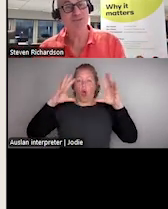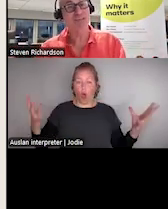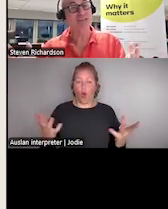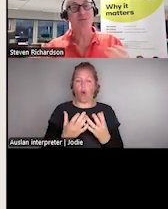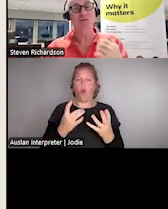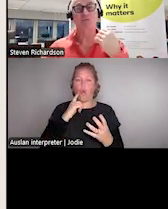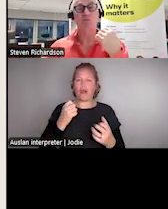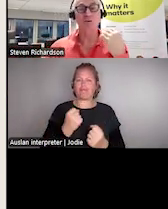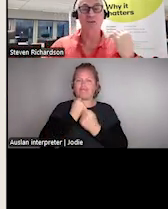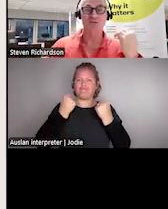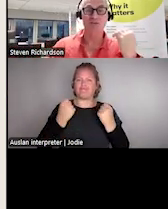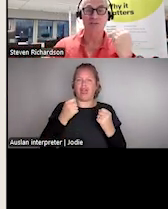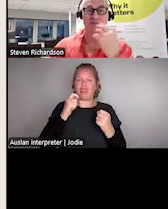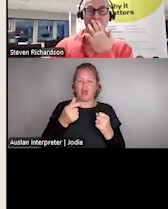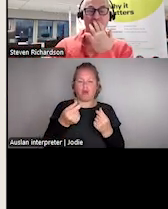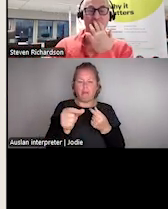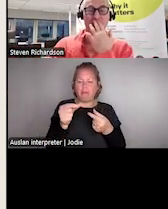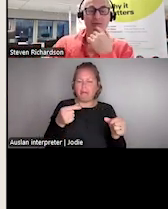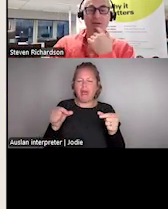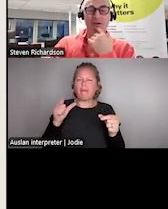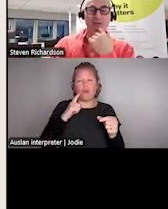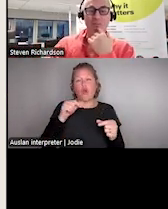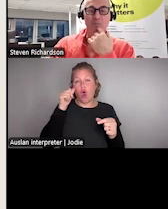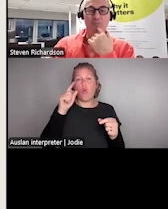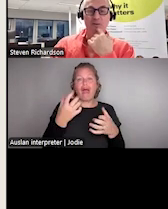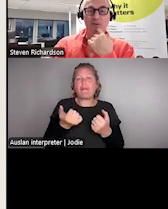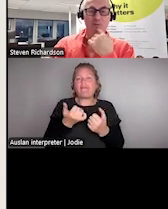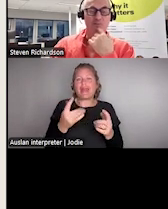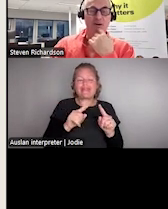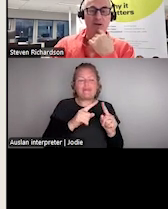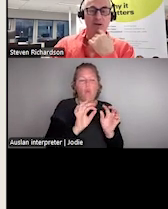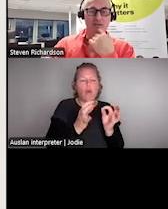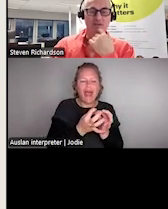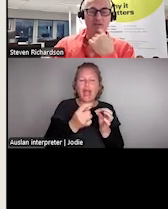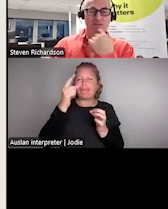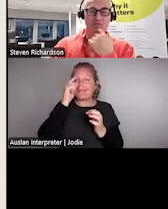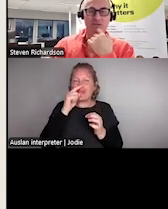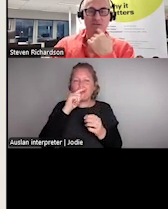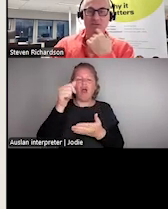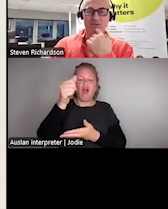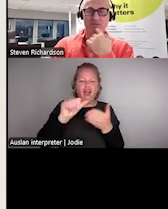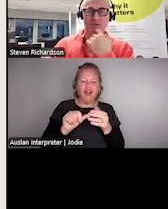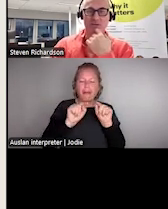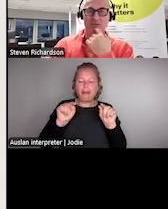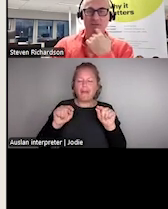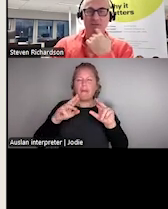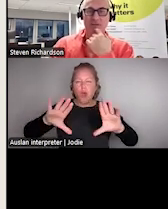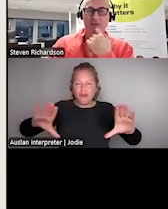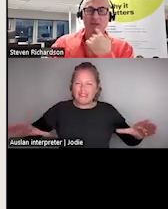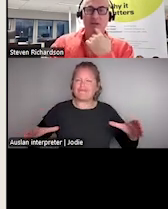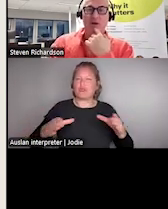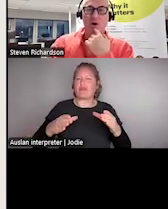there will be lots of organisations and people, and artists, and organisations involved.